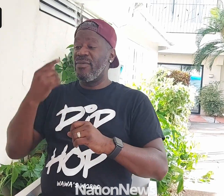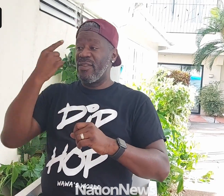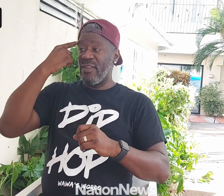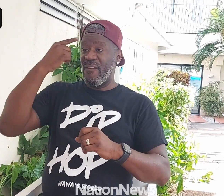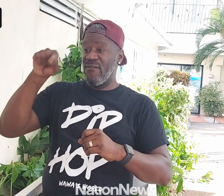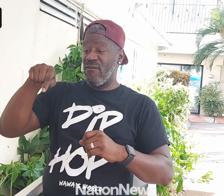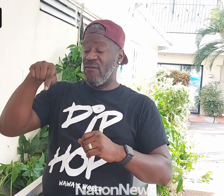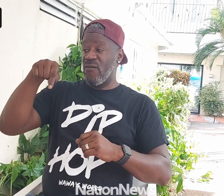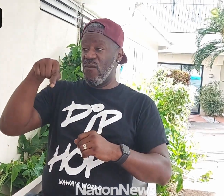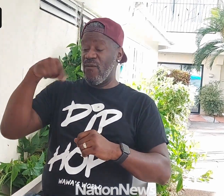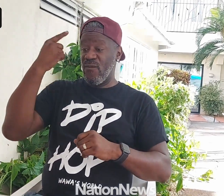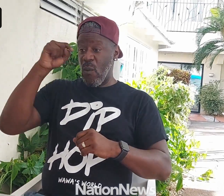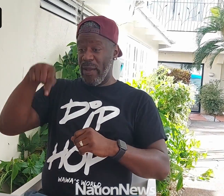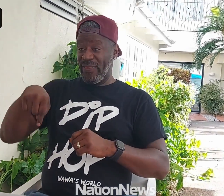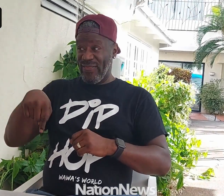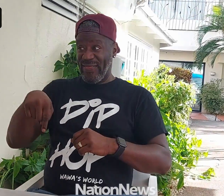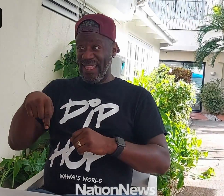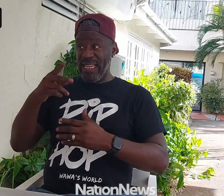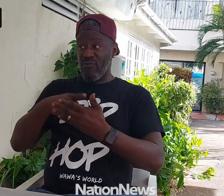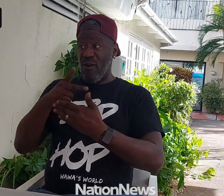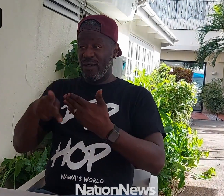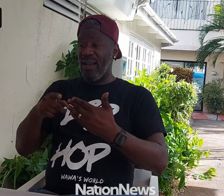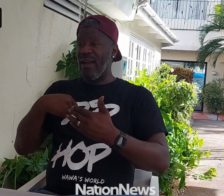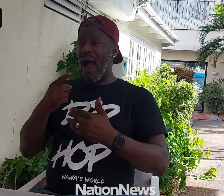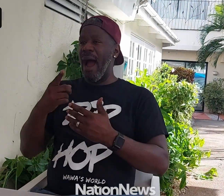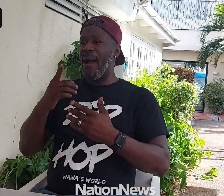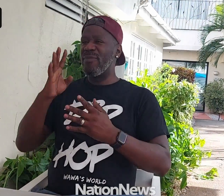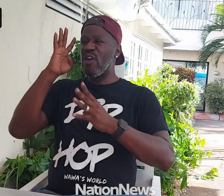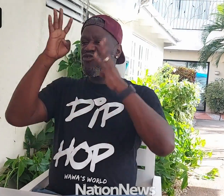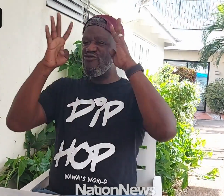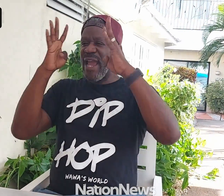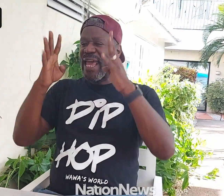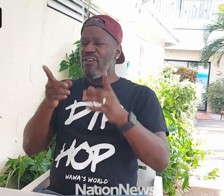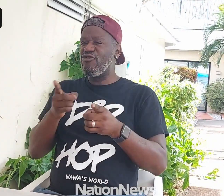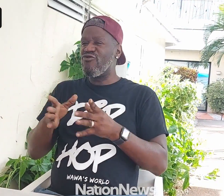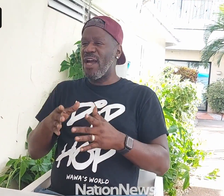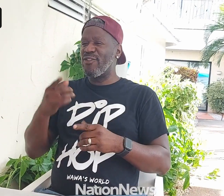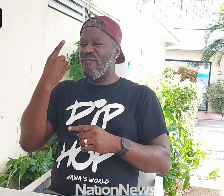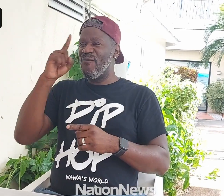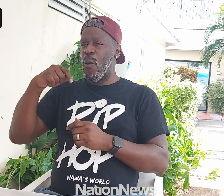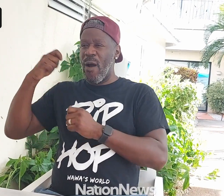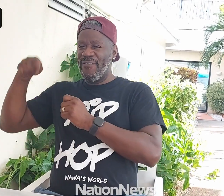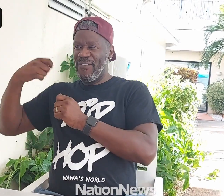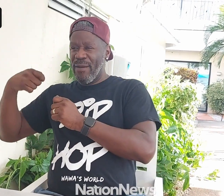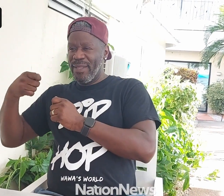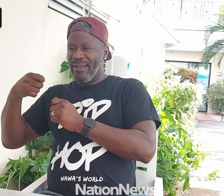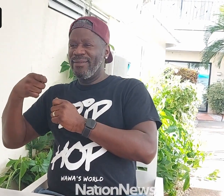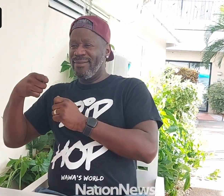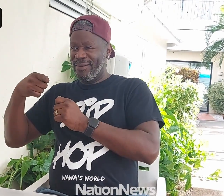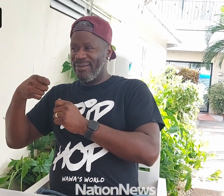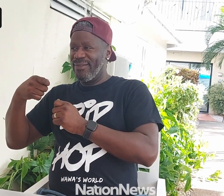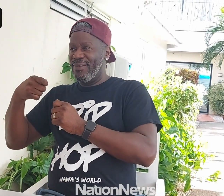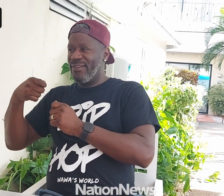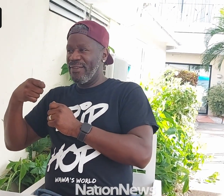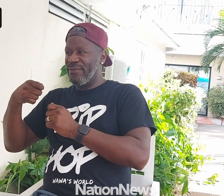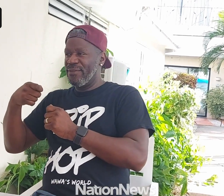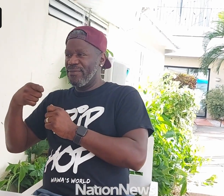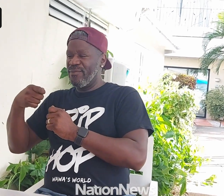okay this project I've really been I've been creative director I've